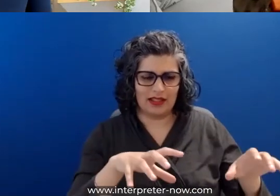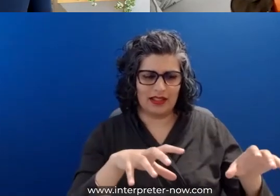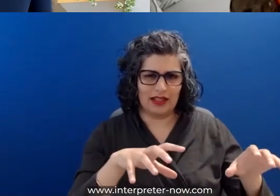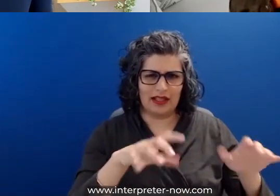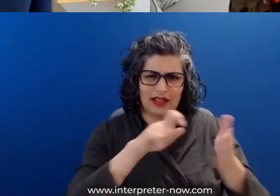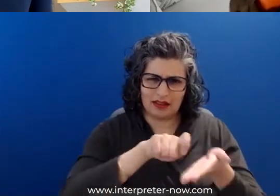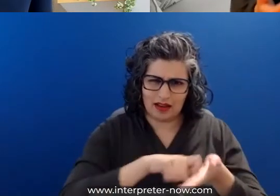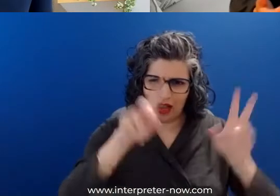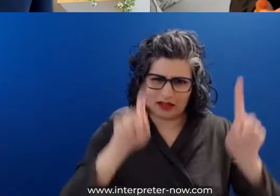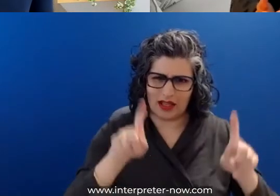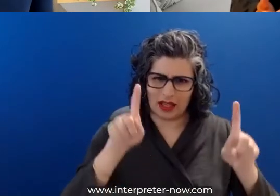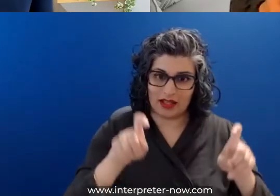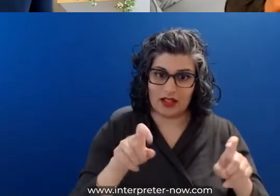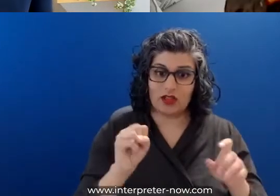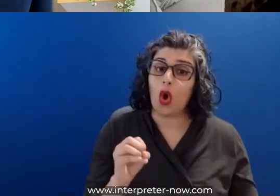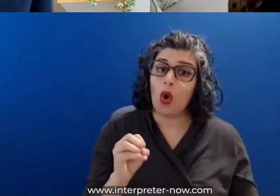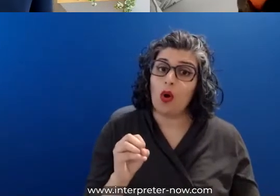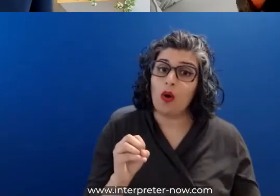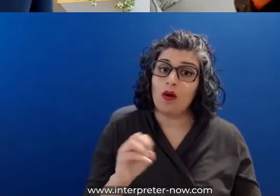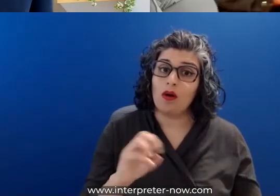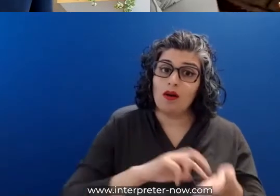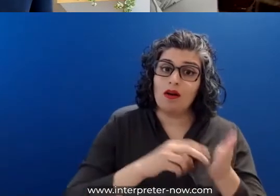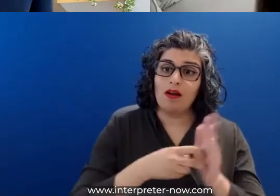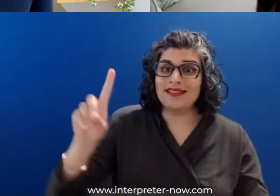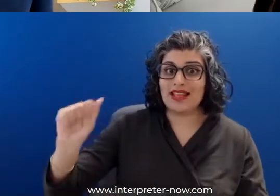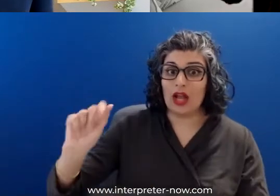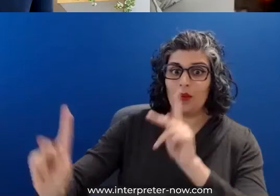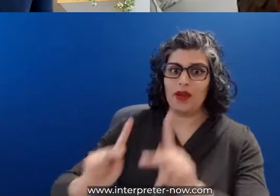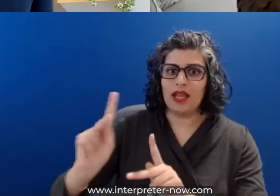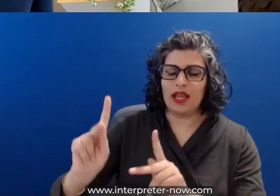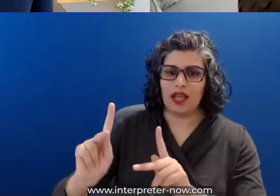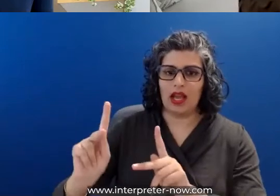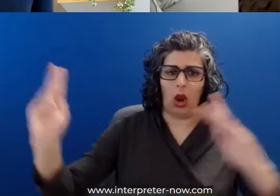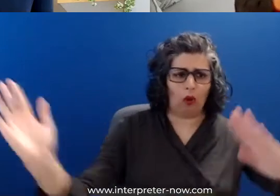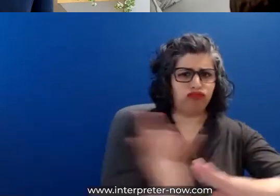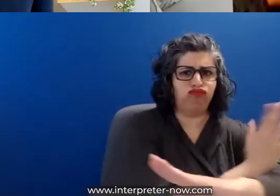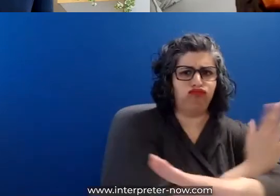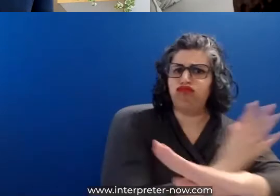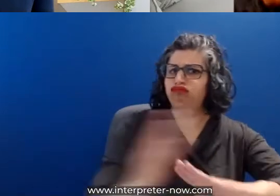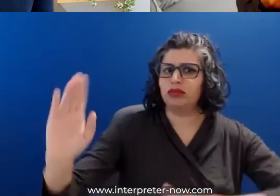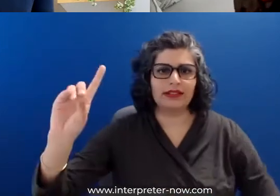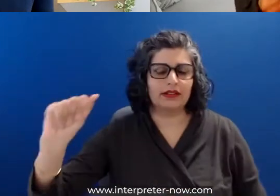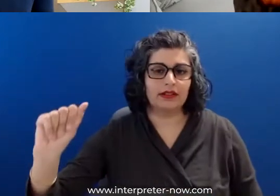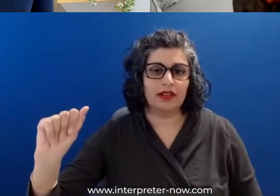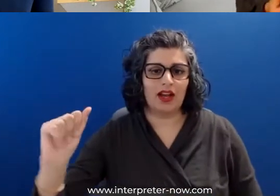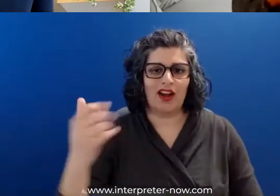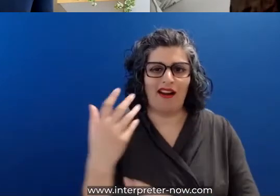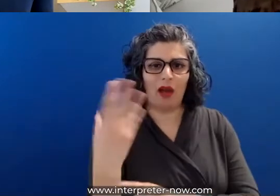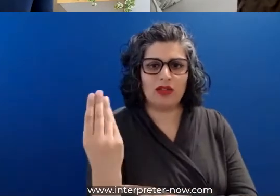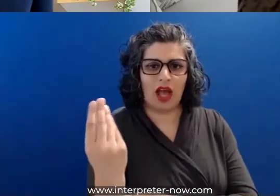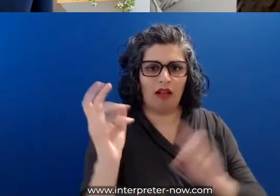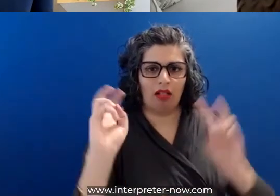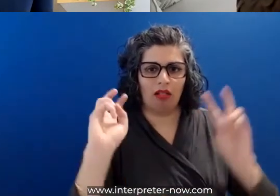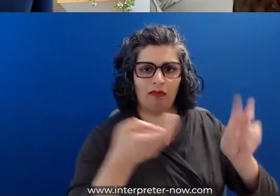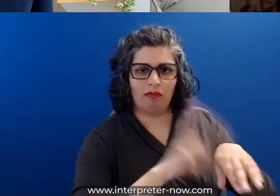So by definition, disabled people with a range of disabilities fall outside those norms.